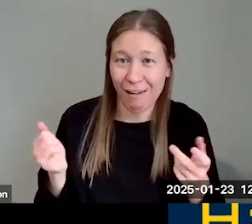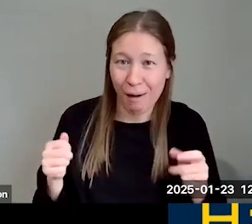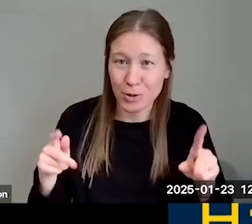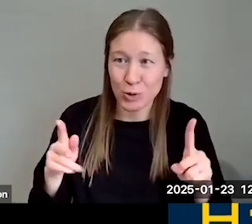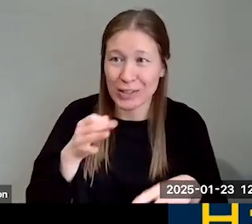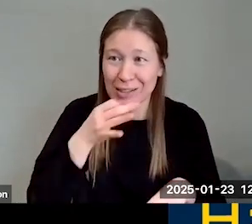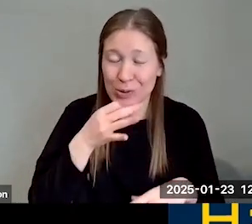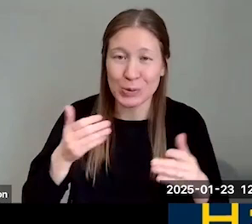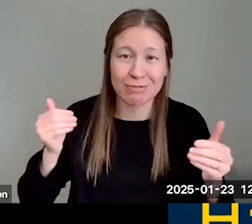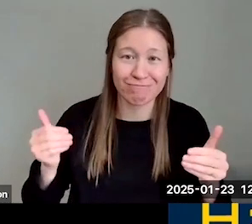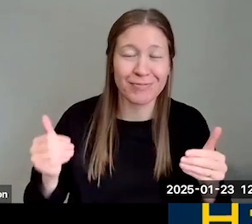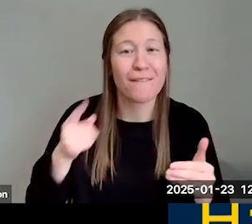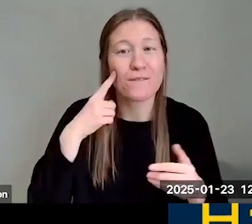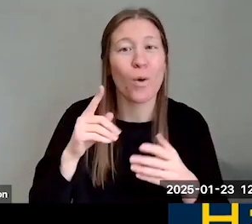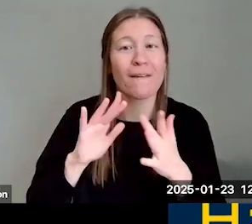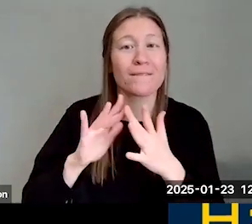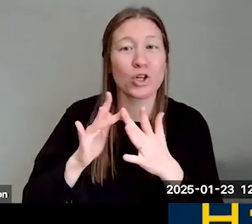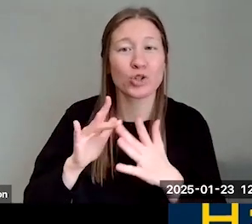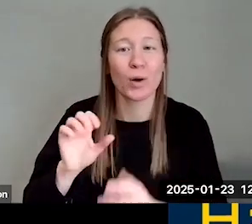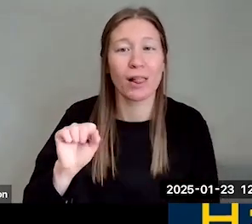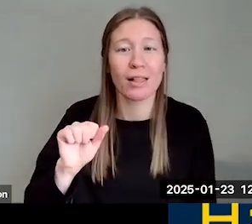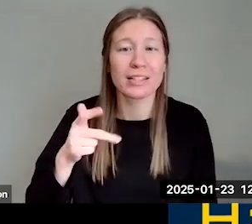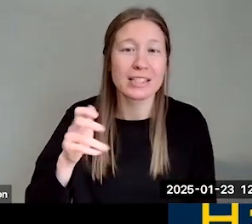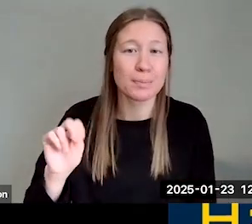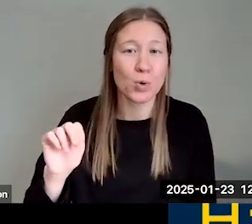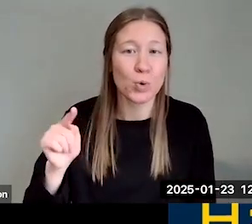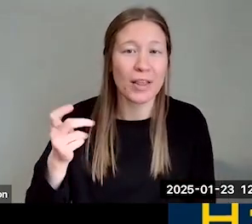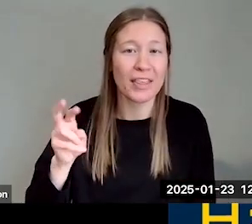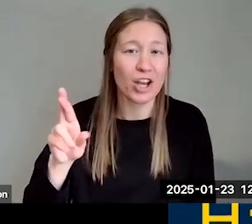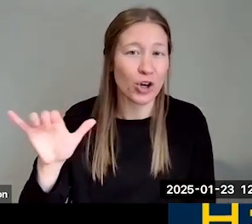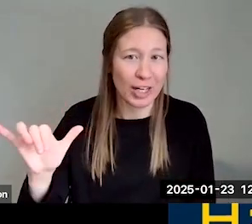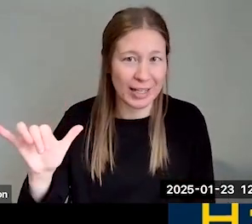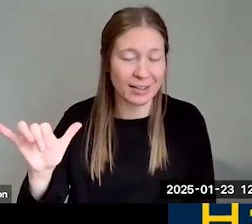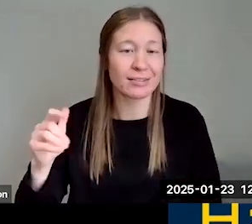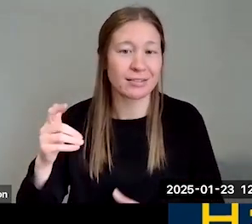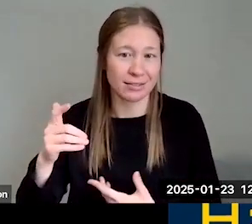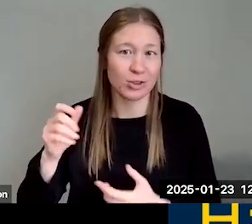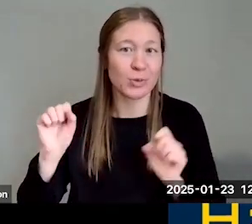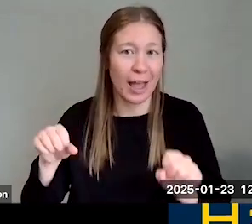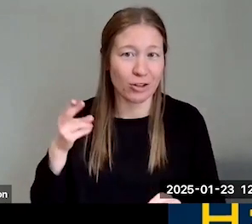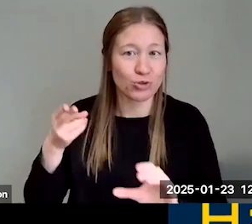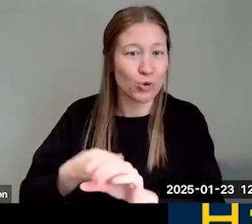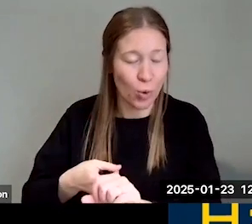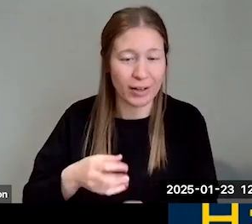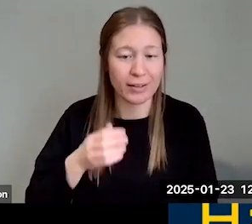for a virtual spoon theory. So this will explore spoon theory itself